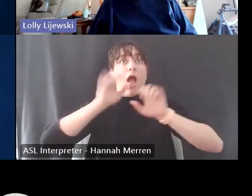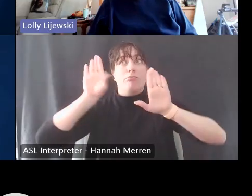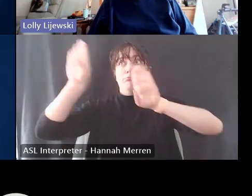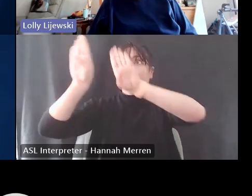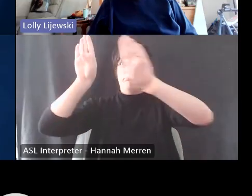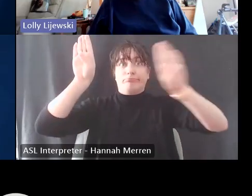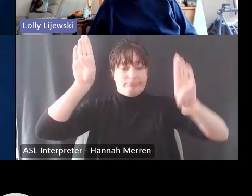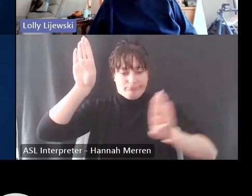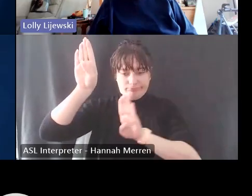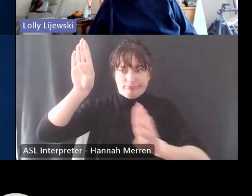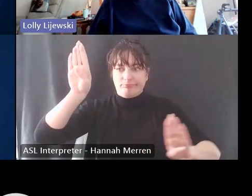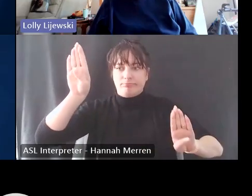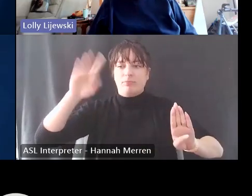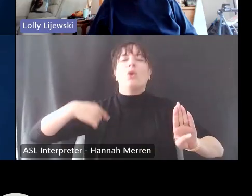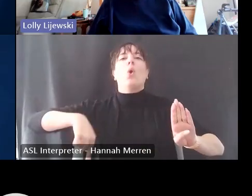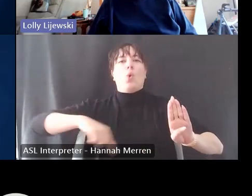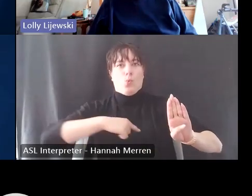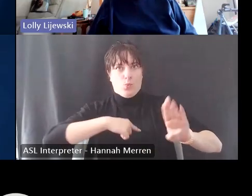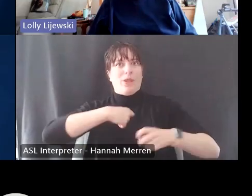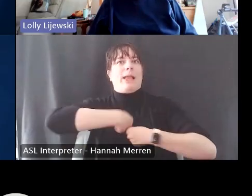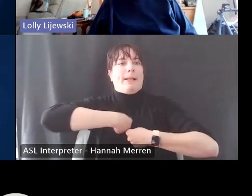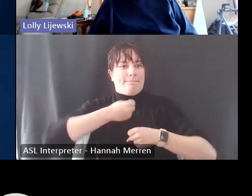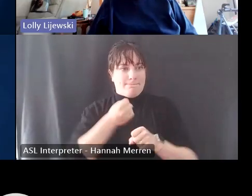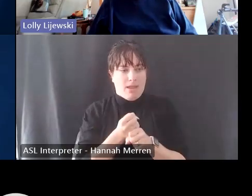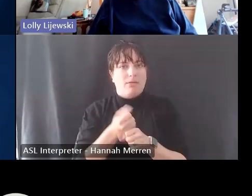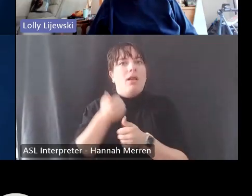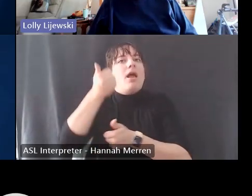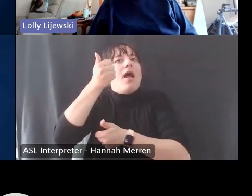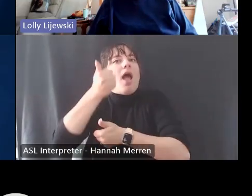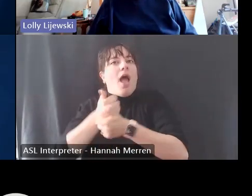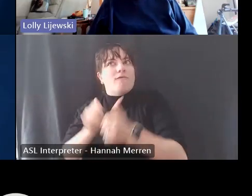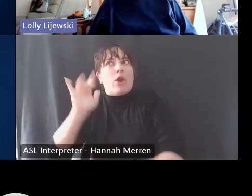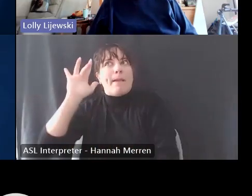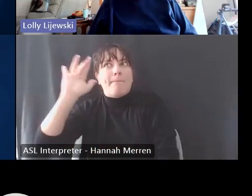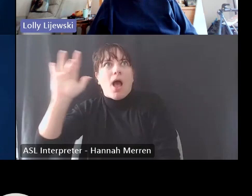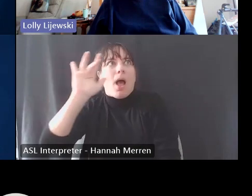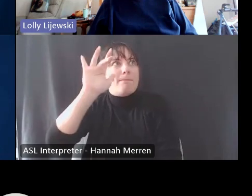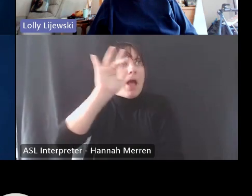So all of the buttons and the navigation sections, that's stuff we wrote.